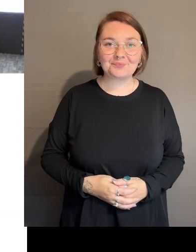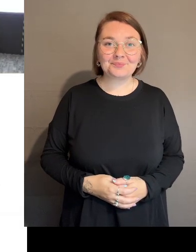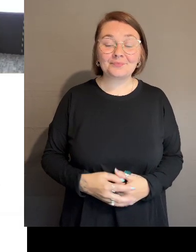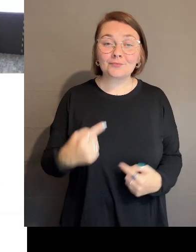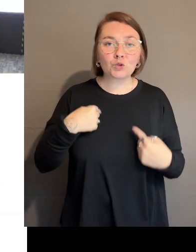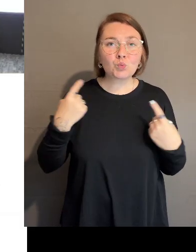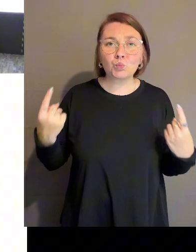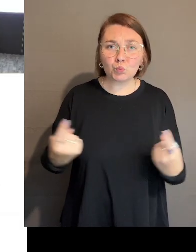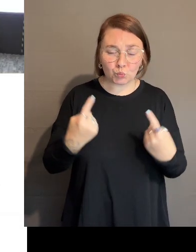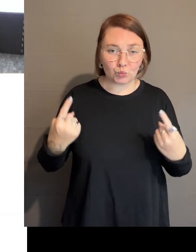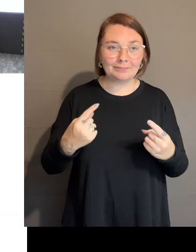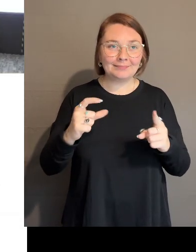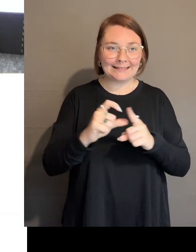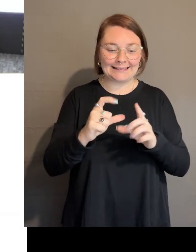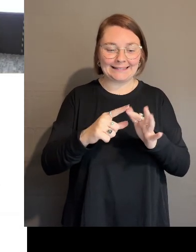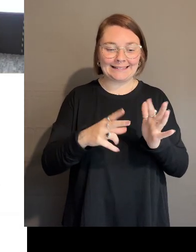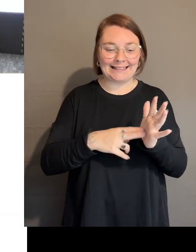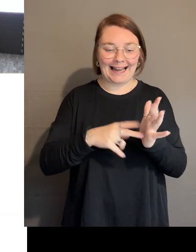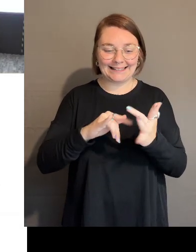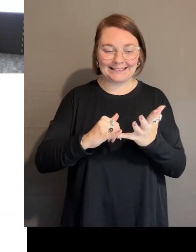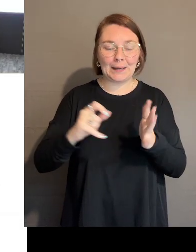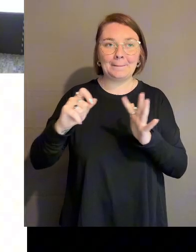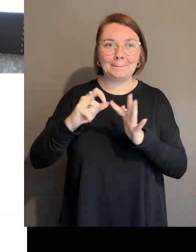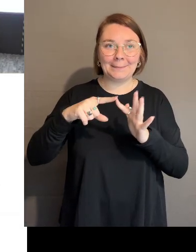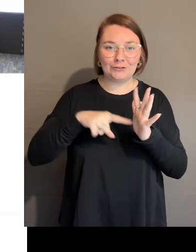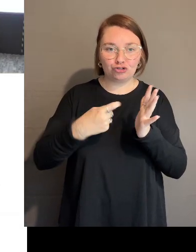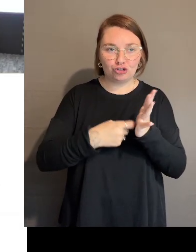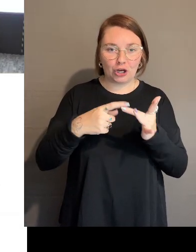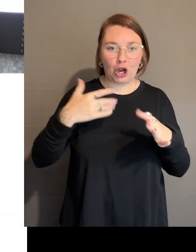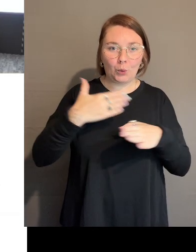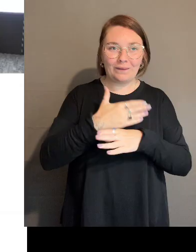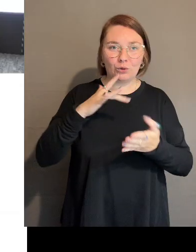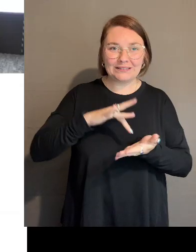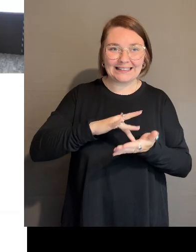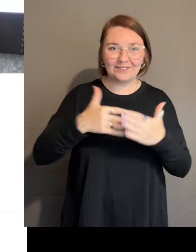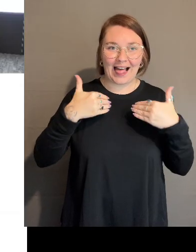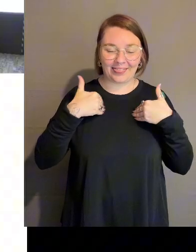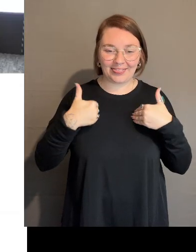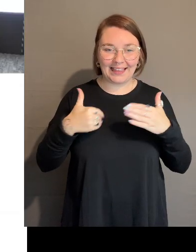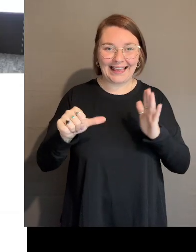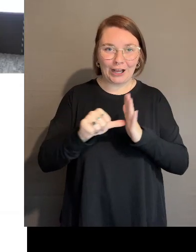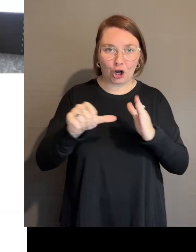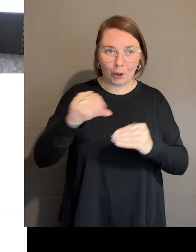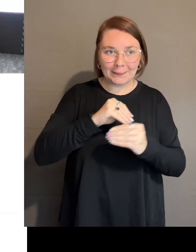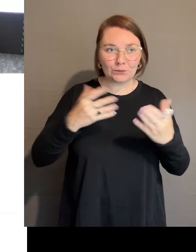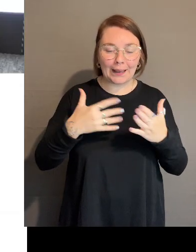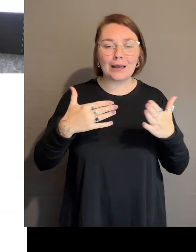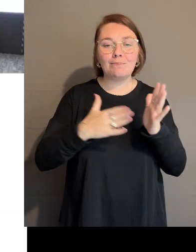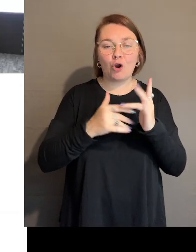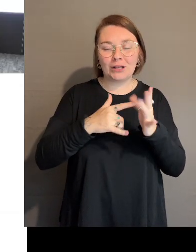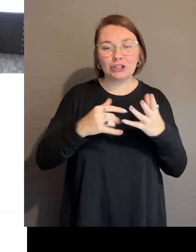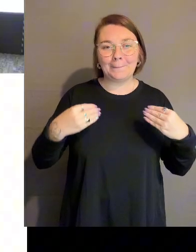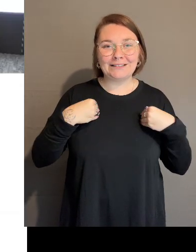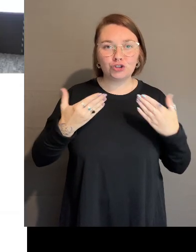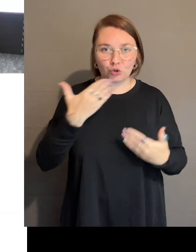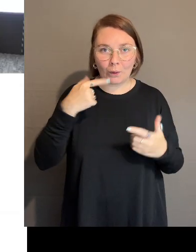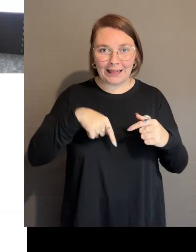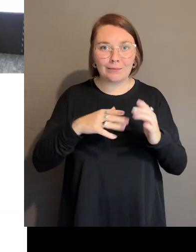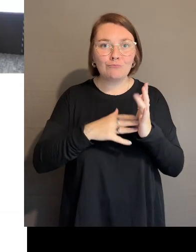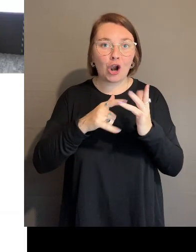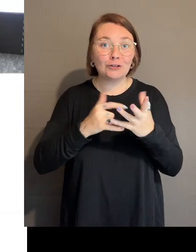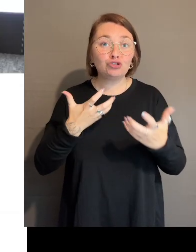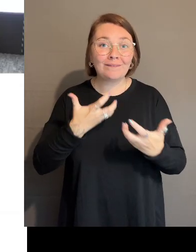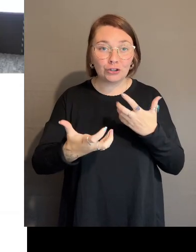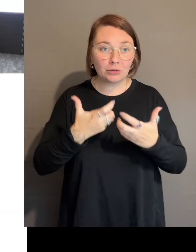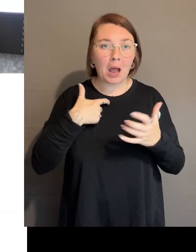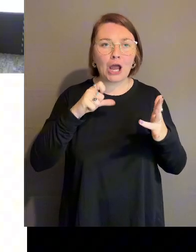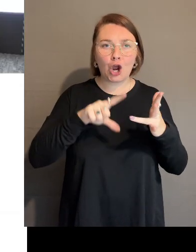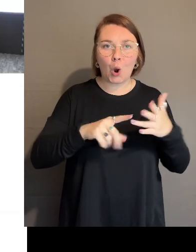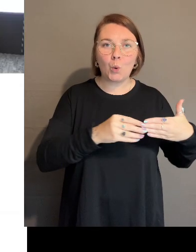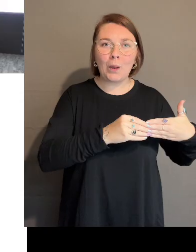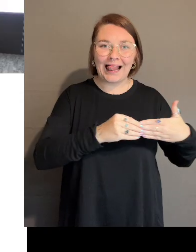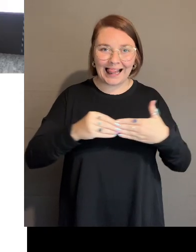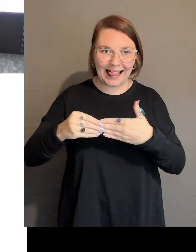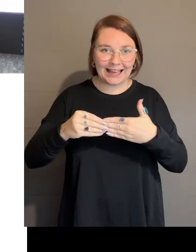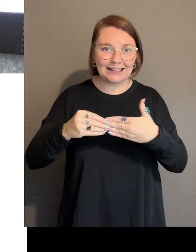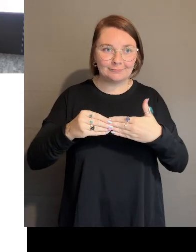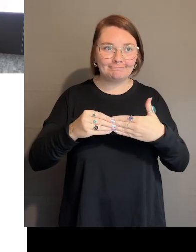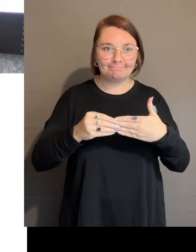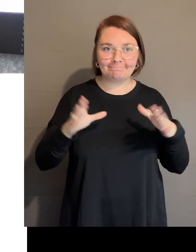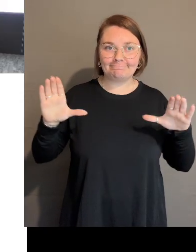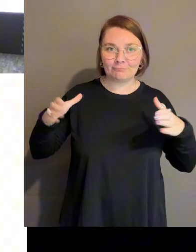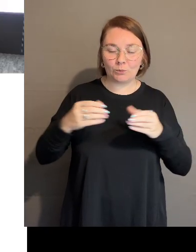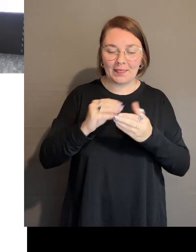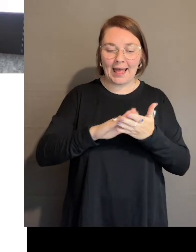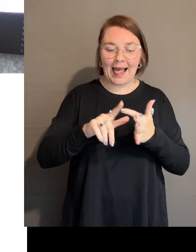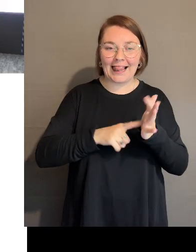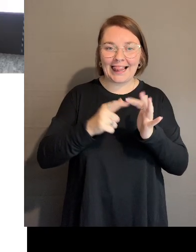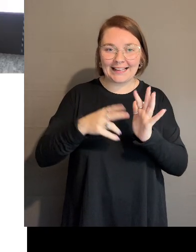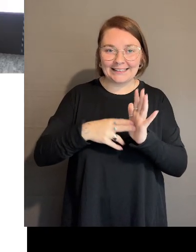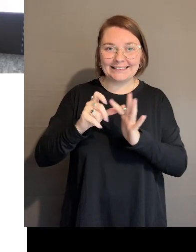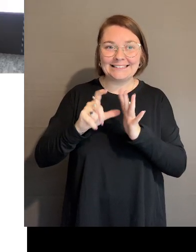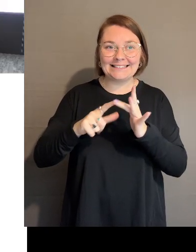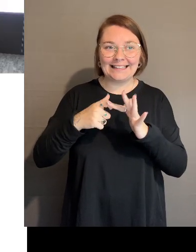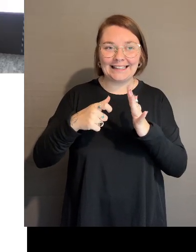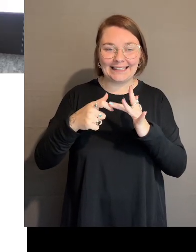I am, Dennis Petrie, so I work at the center for Health Economics at Monash, in the Monash Business School at Monash University, so I co-lead AHEAD, with Helen Dickinson,